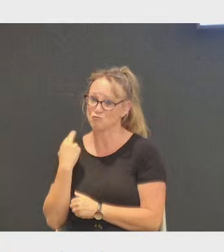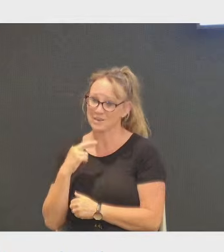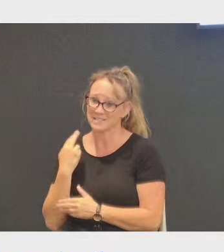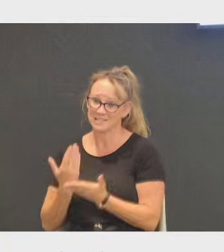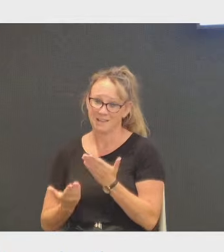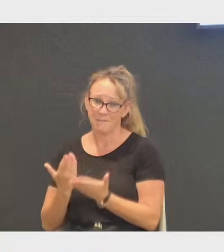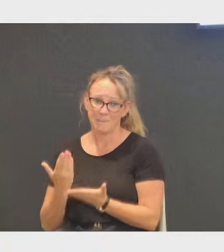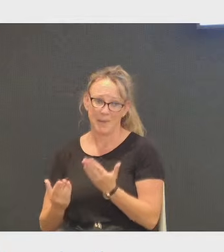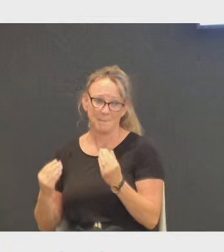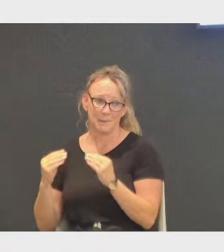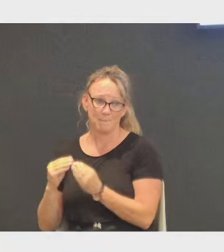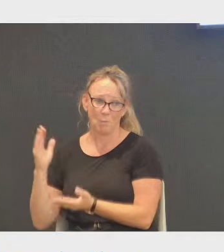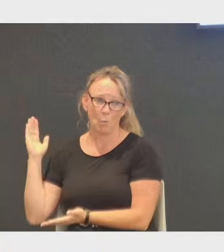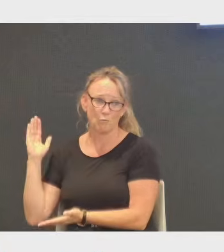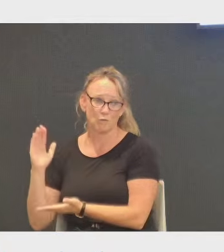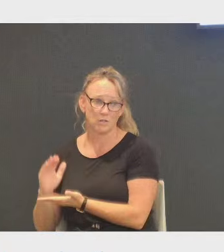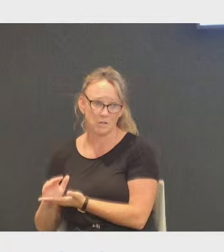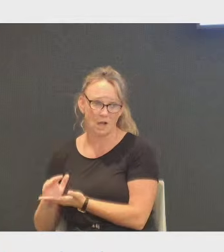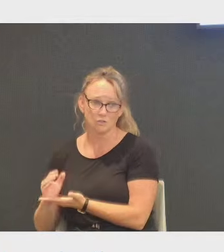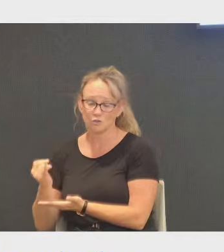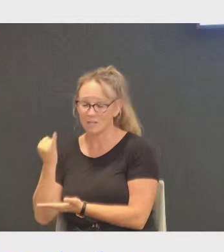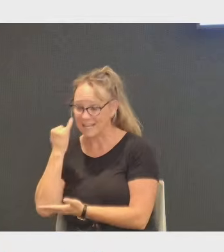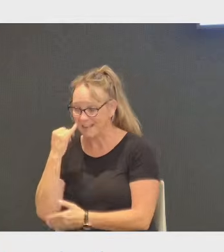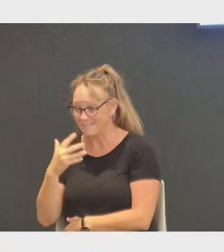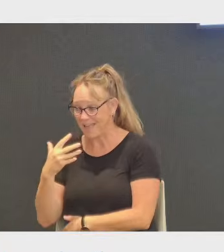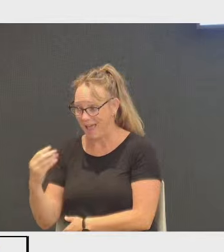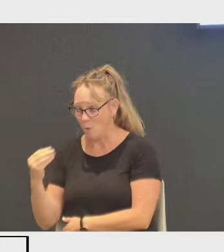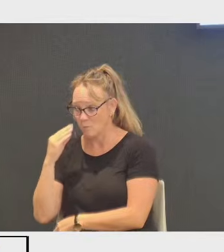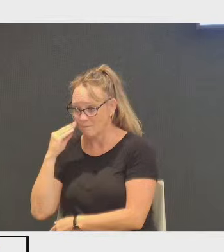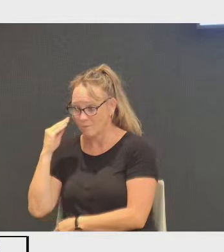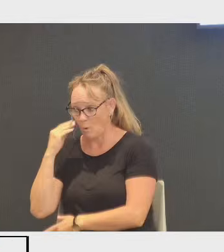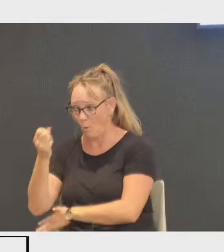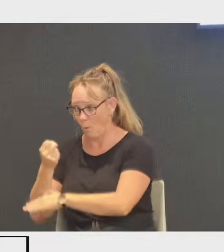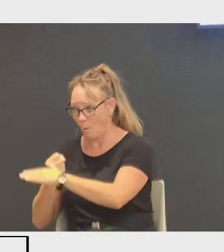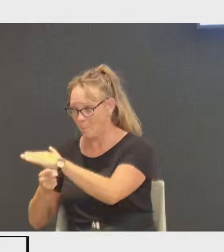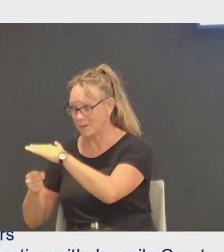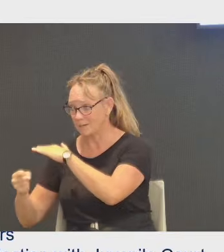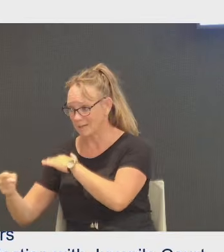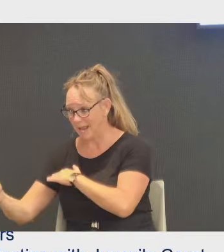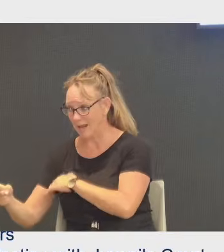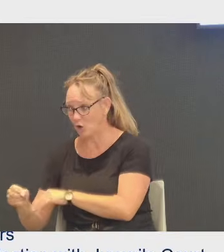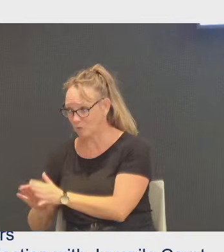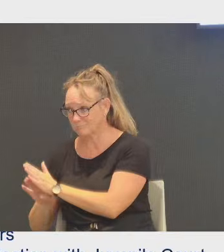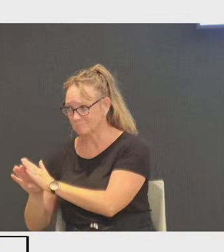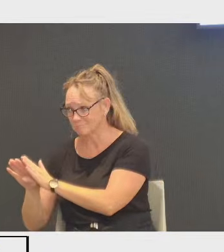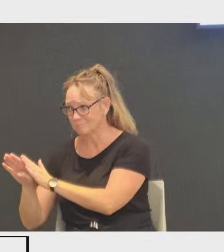home care costs were to continue to escalate the way they had been in the last few years. this is